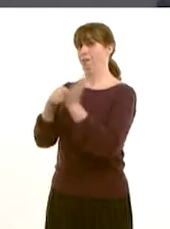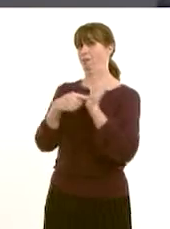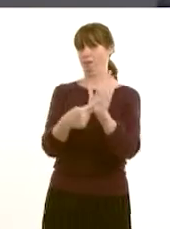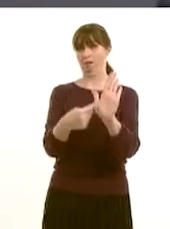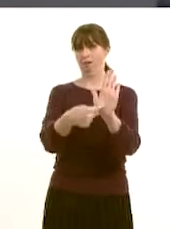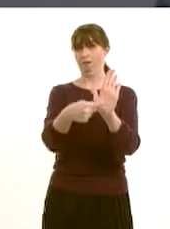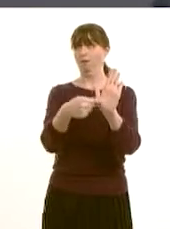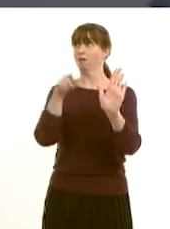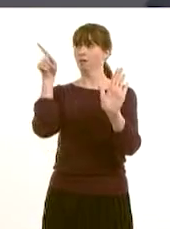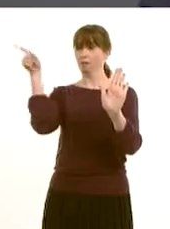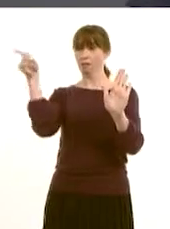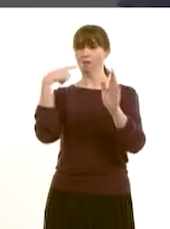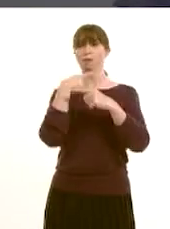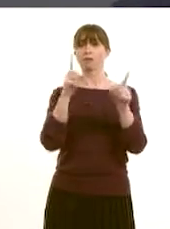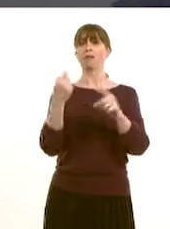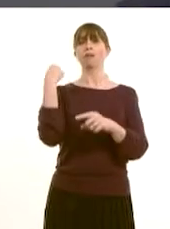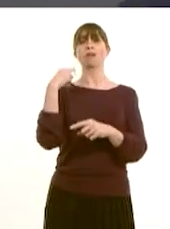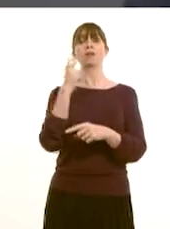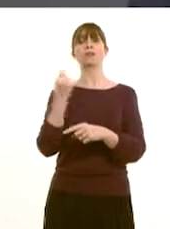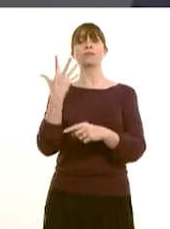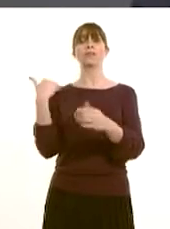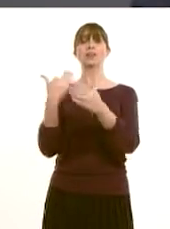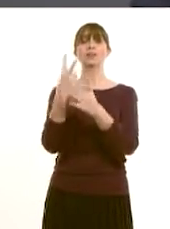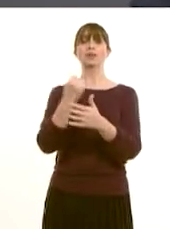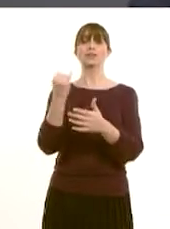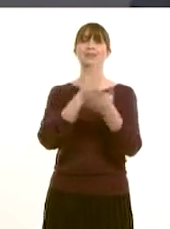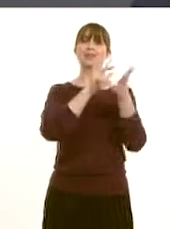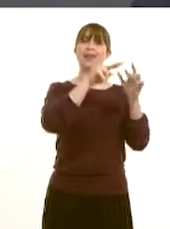They said, and I quote: Leanne Wood: ëIn 2015-16, HEFCW has prioritised